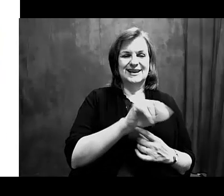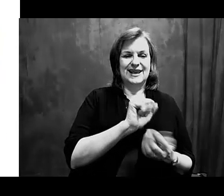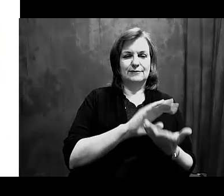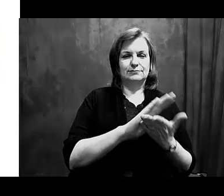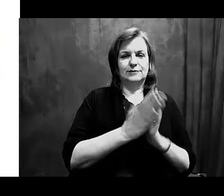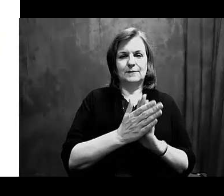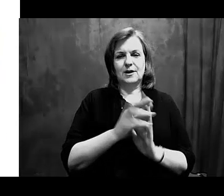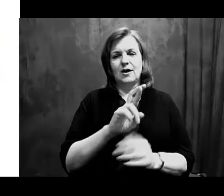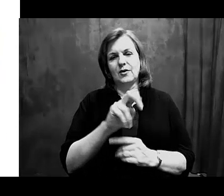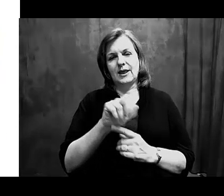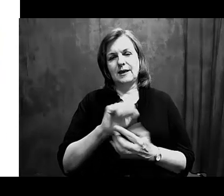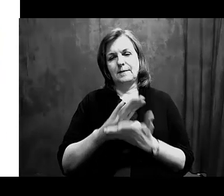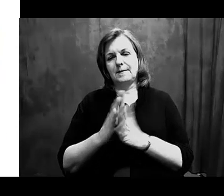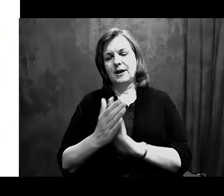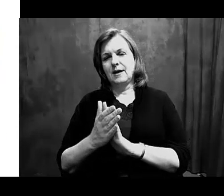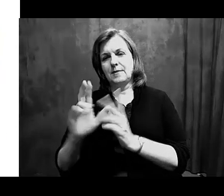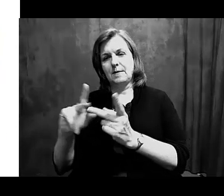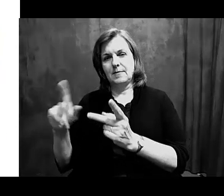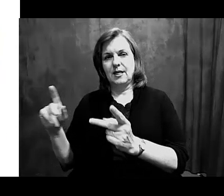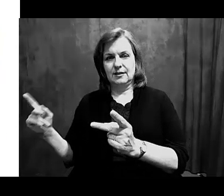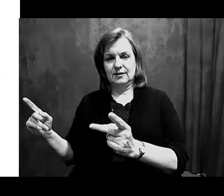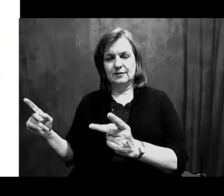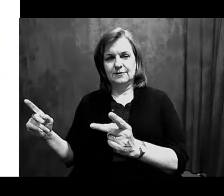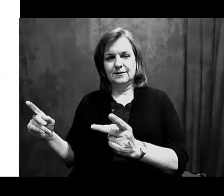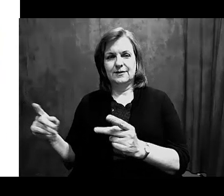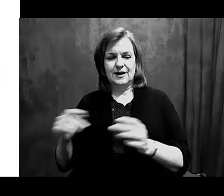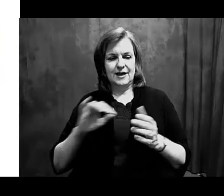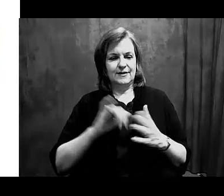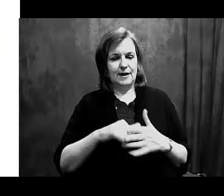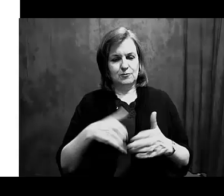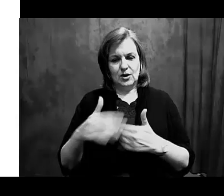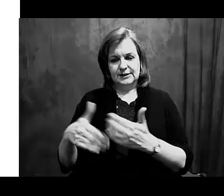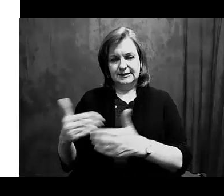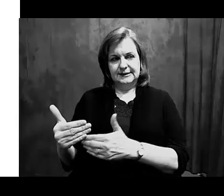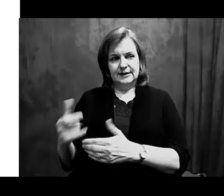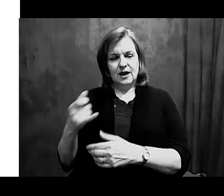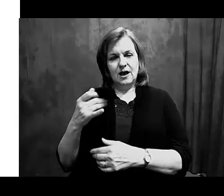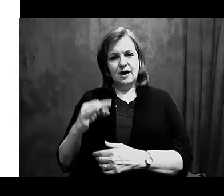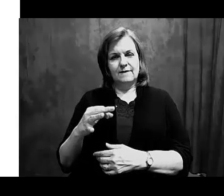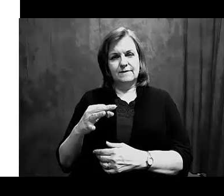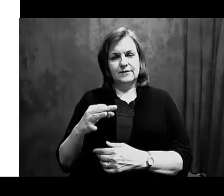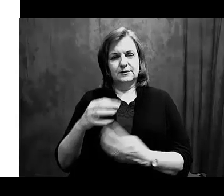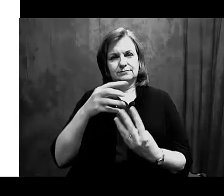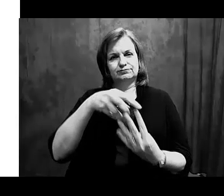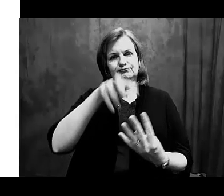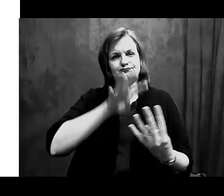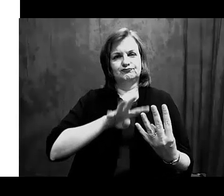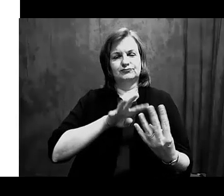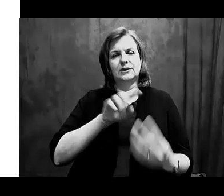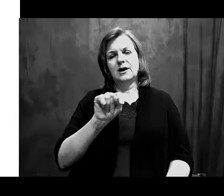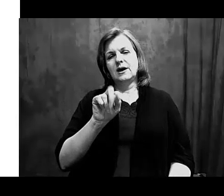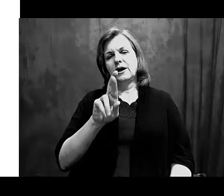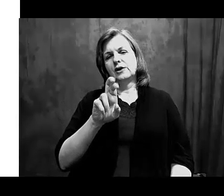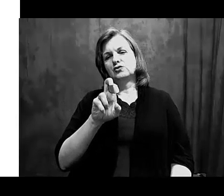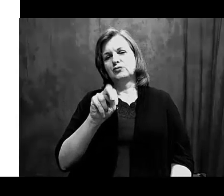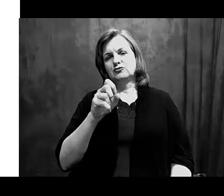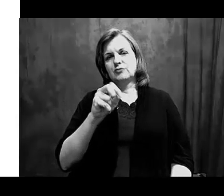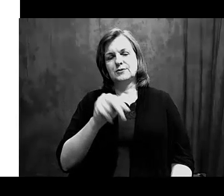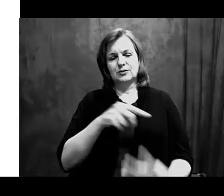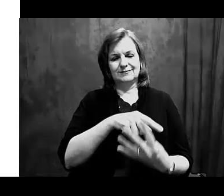th8is DNA to RNA to polypeptide or protein this idea of transcription -- going from the DNA to